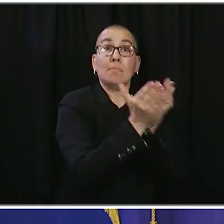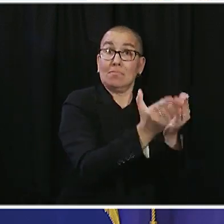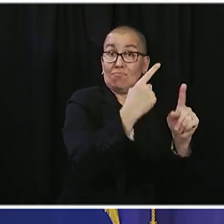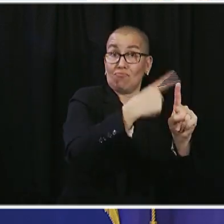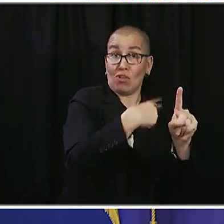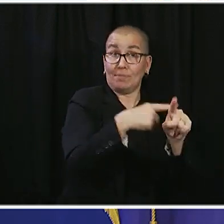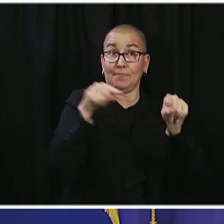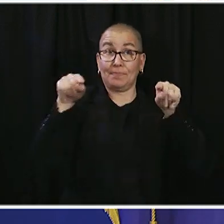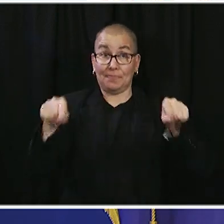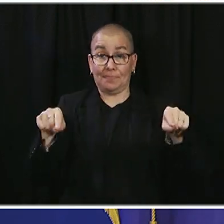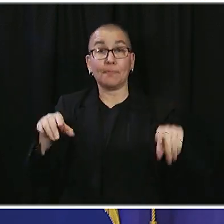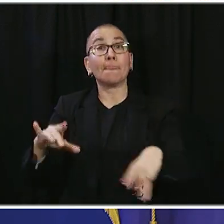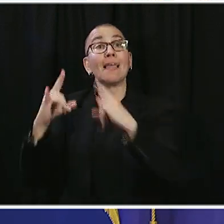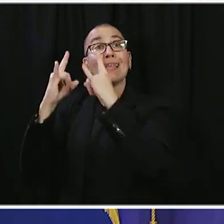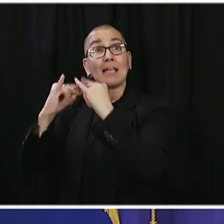CAMP GROUNDS, OF COURSE WILL NEED TO TAKE CARE